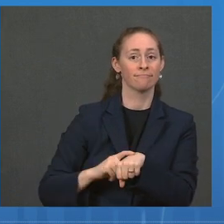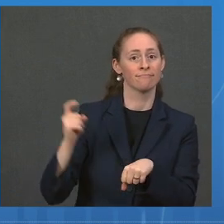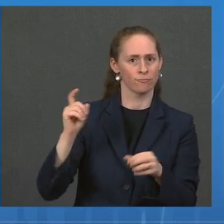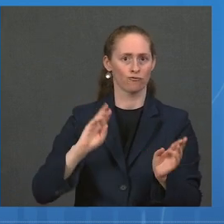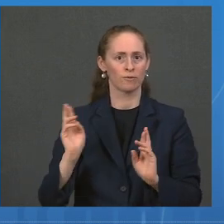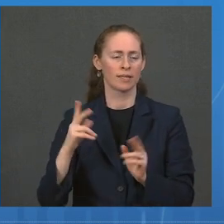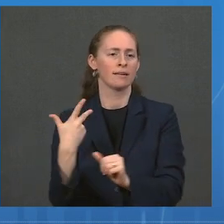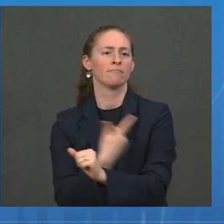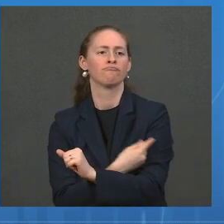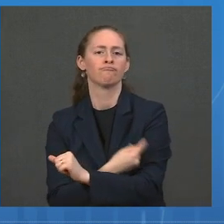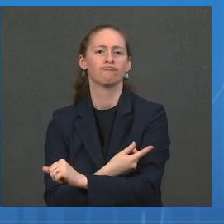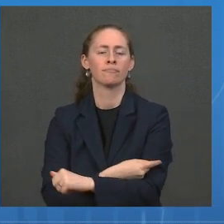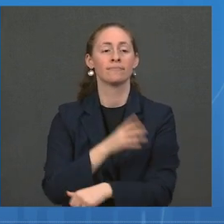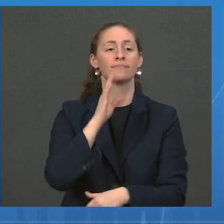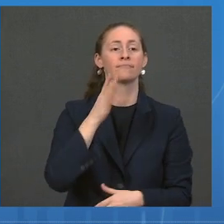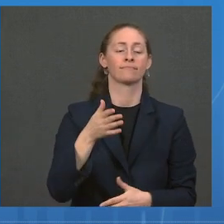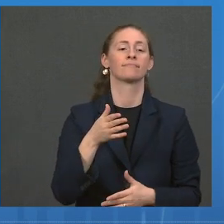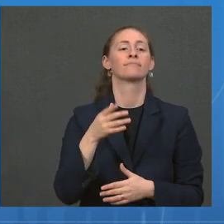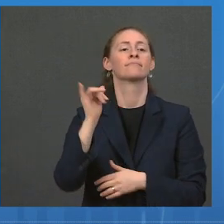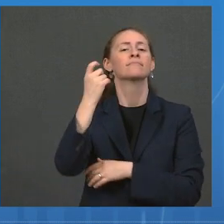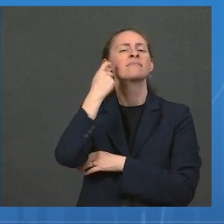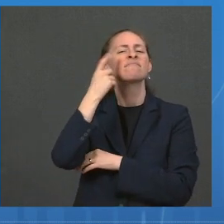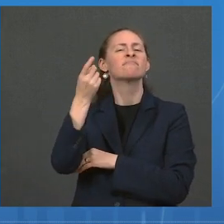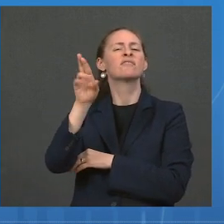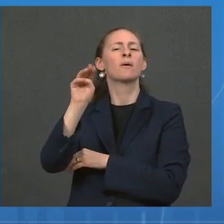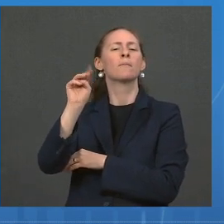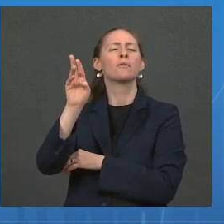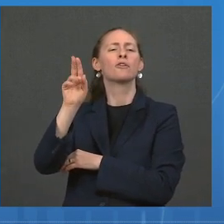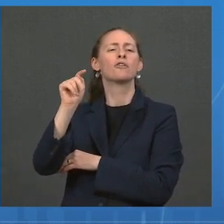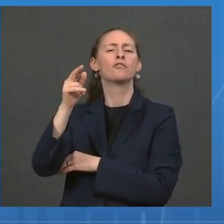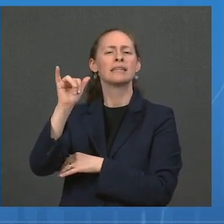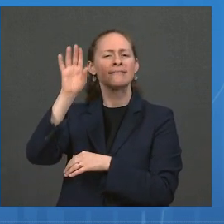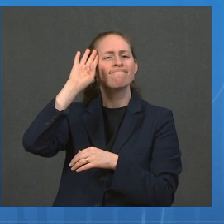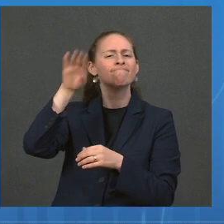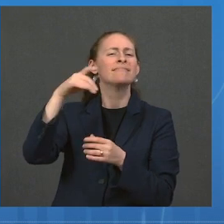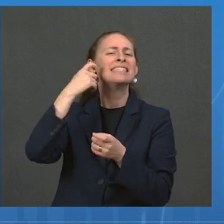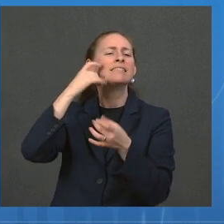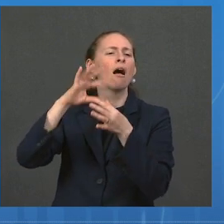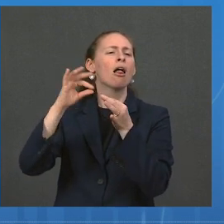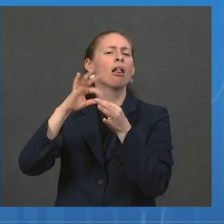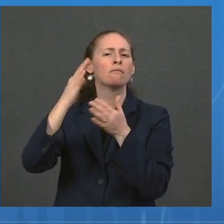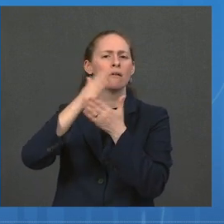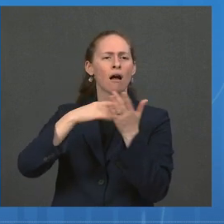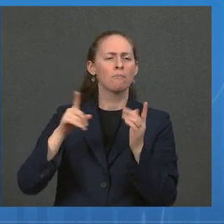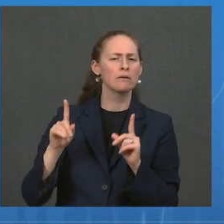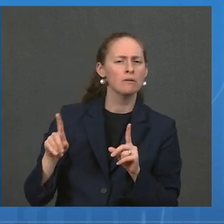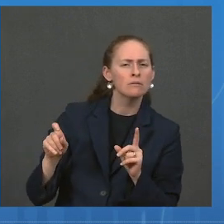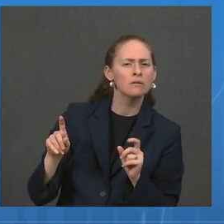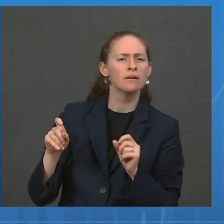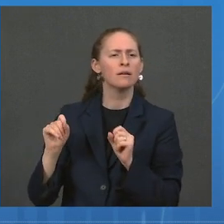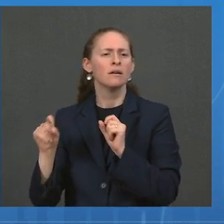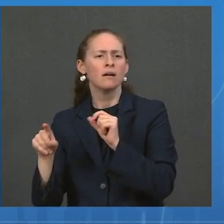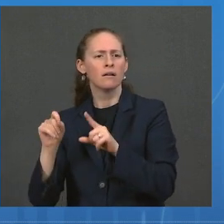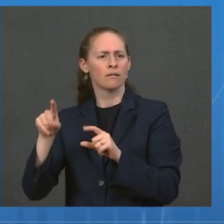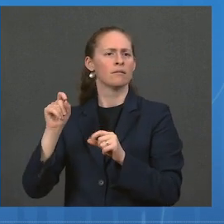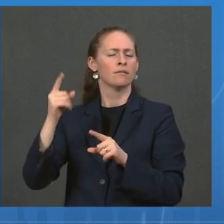there's also some families with questions. As we've seen with adults, confidence grows across time.